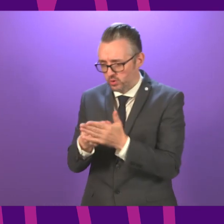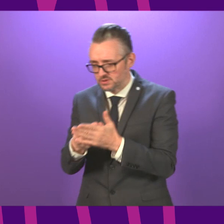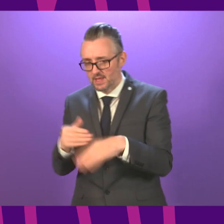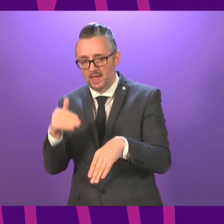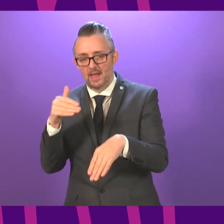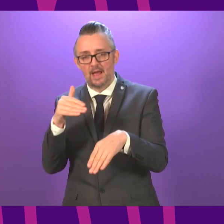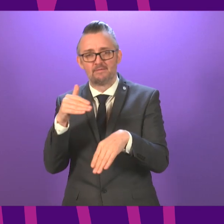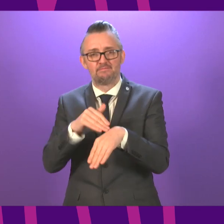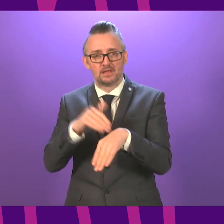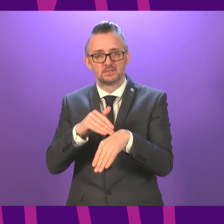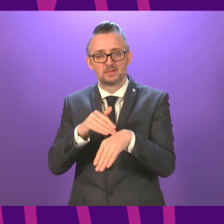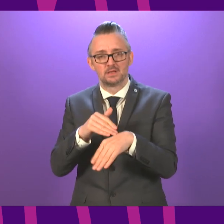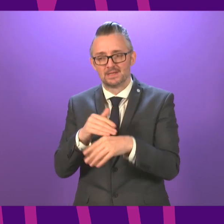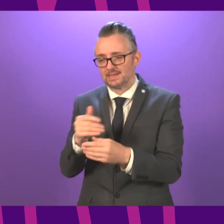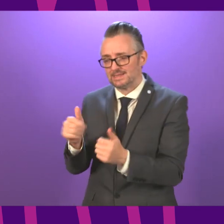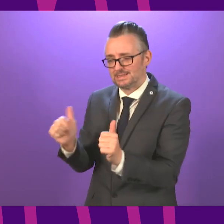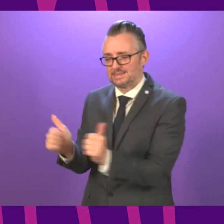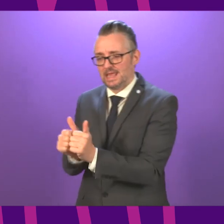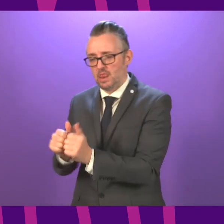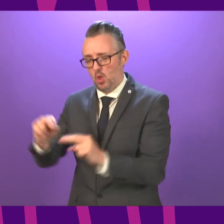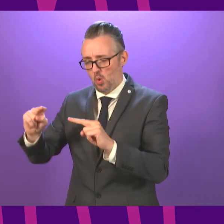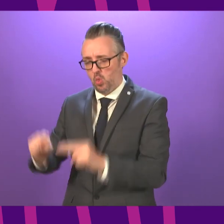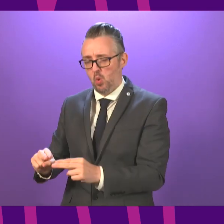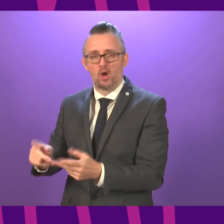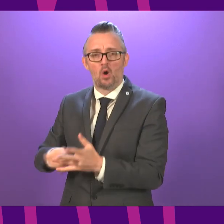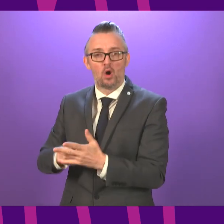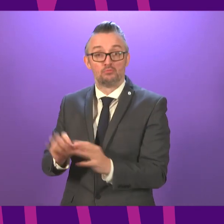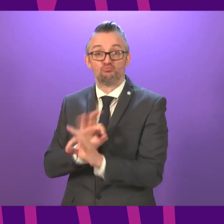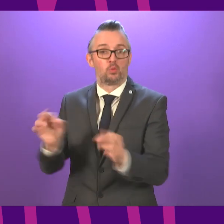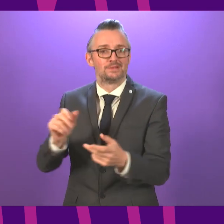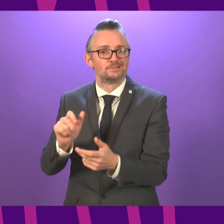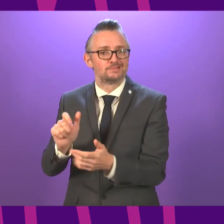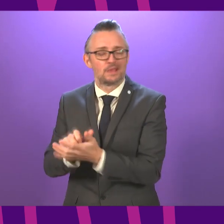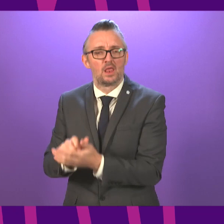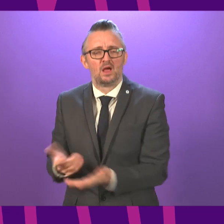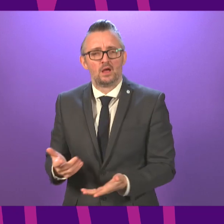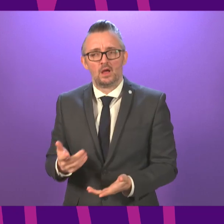or of a no deal, once the transition period has ended? What are the implications for food